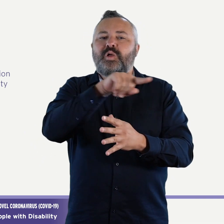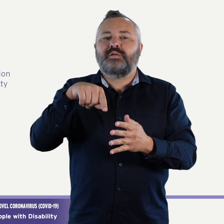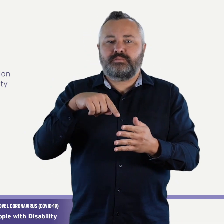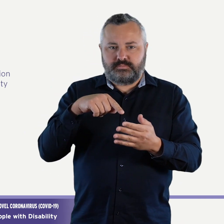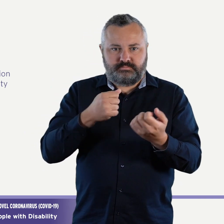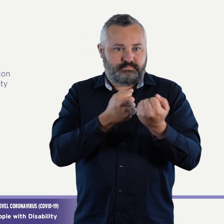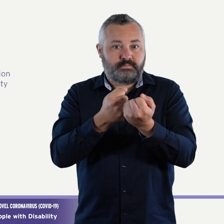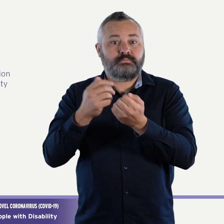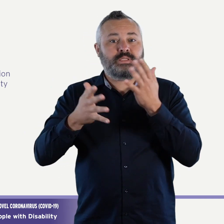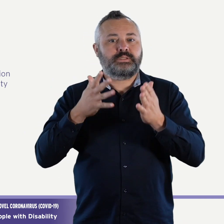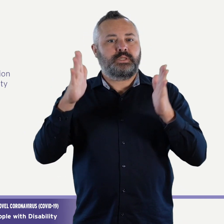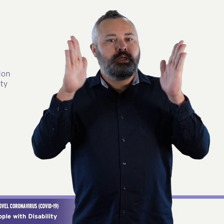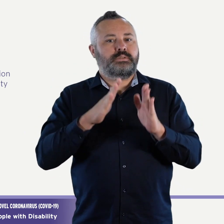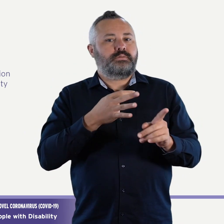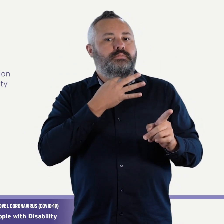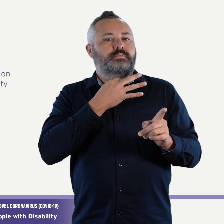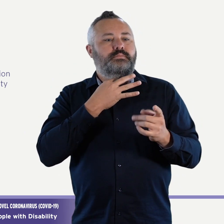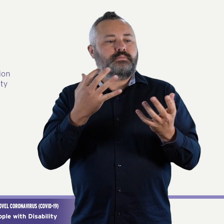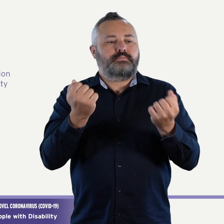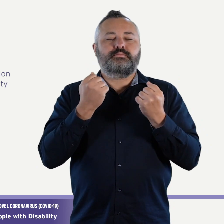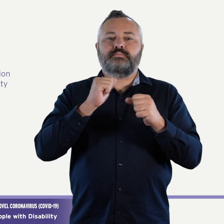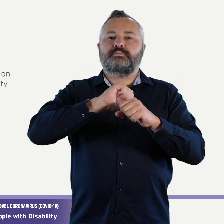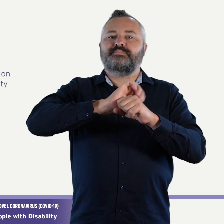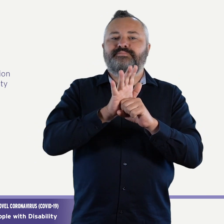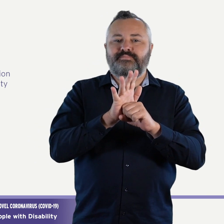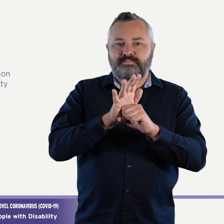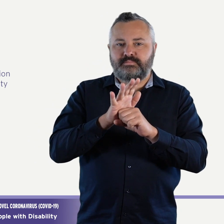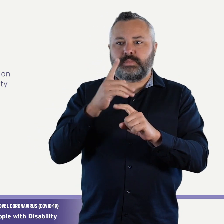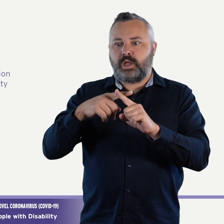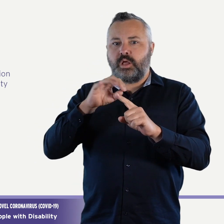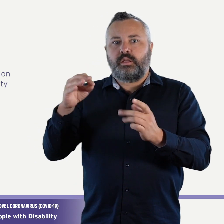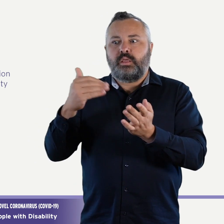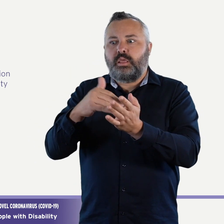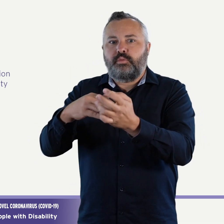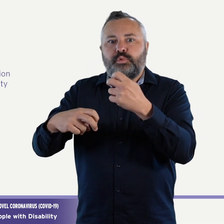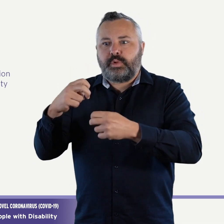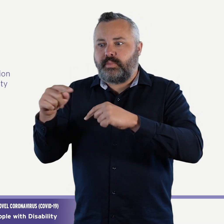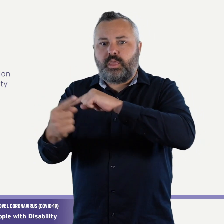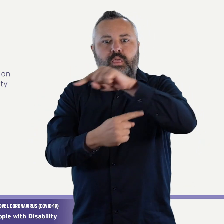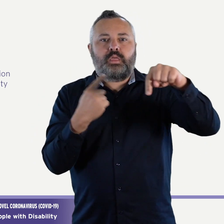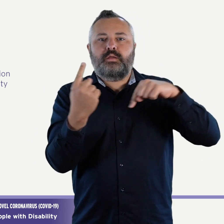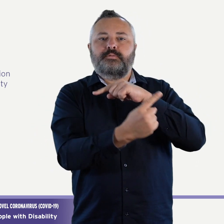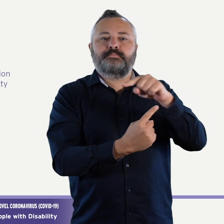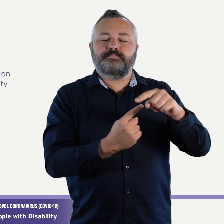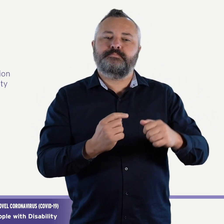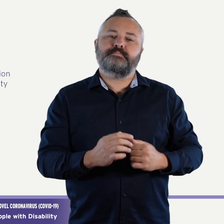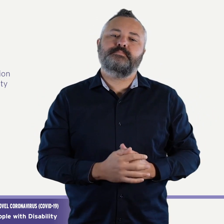health status places them at significant risk of adverse outcomes related to COVID-19 infection.